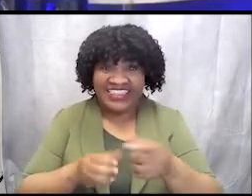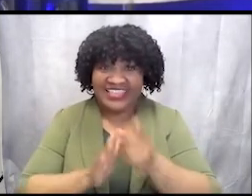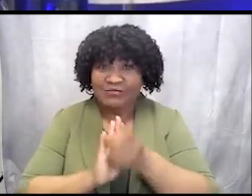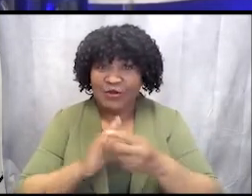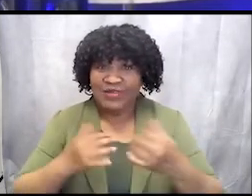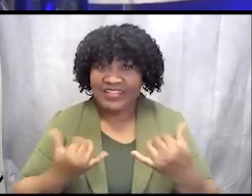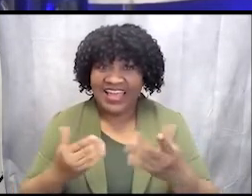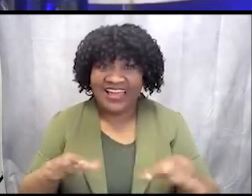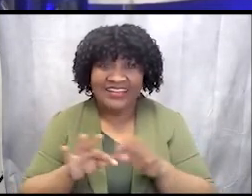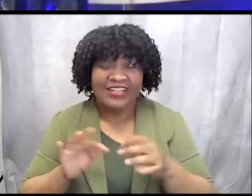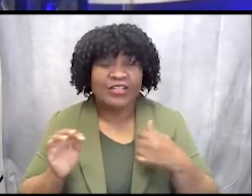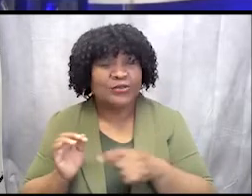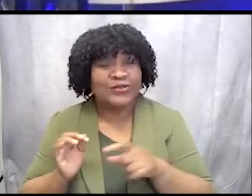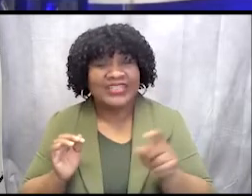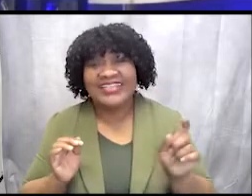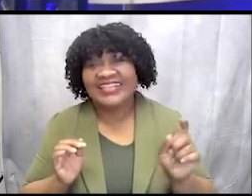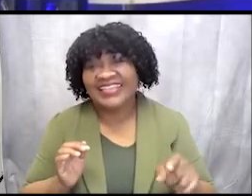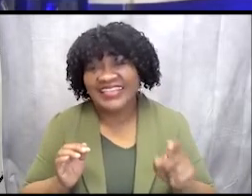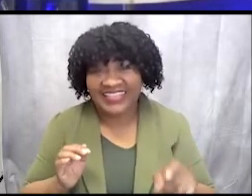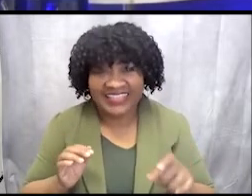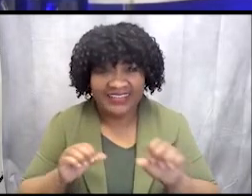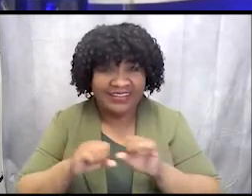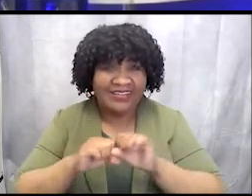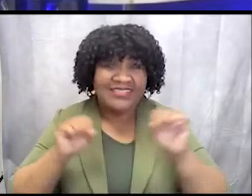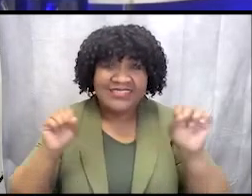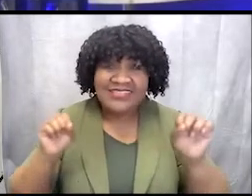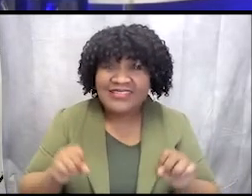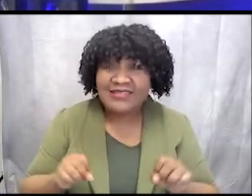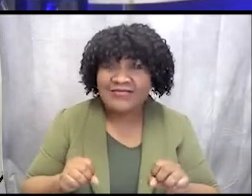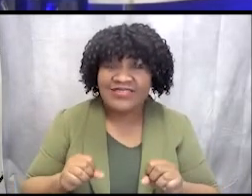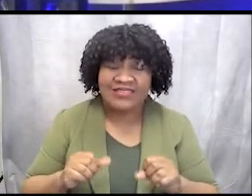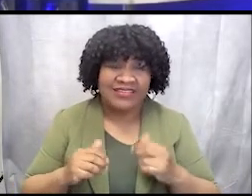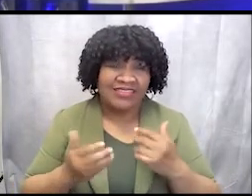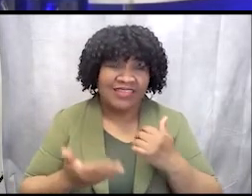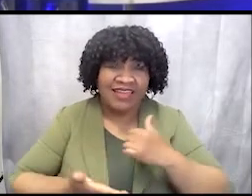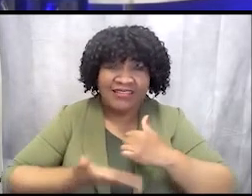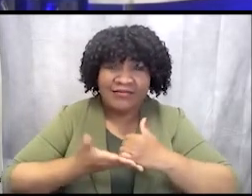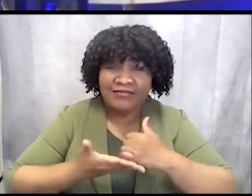we need systems that build deeper learning,